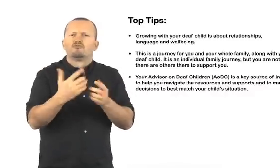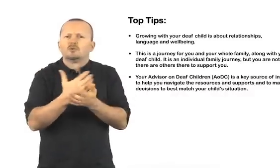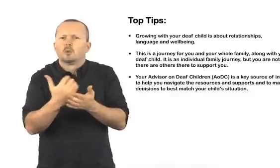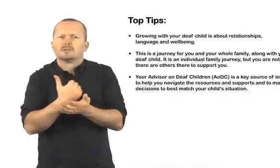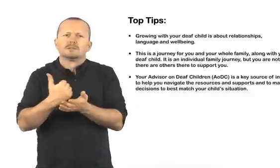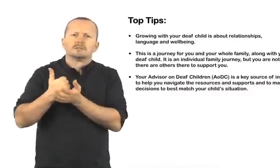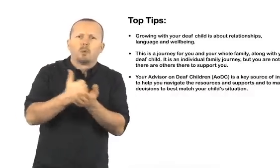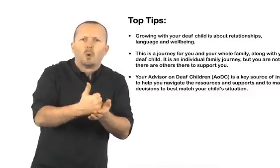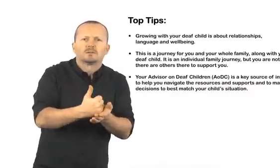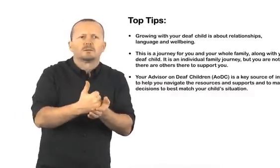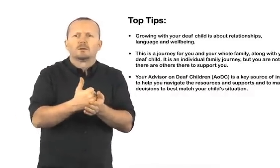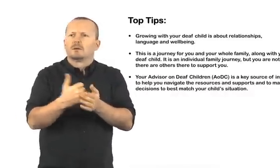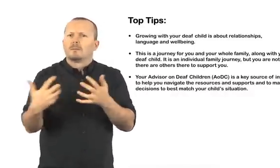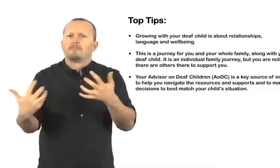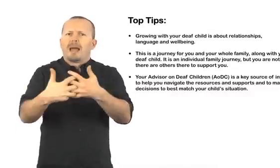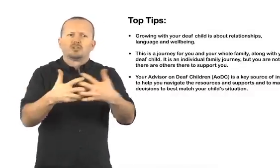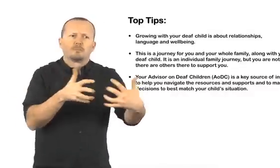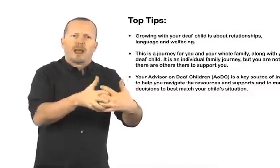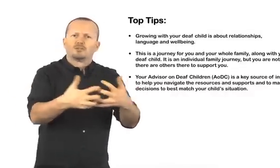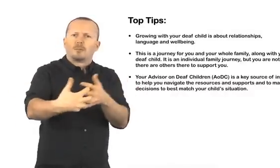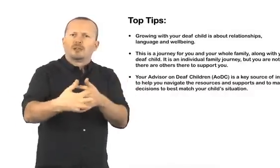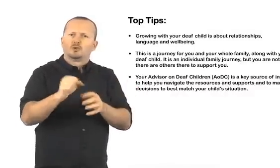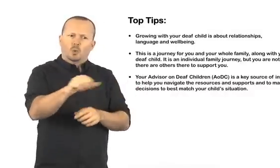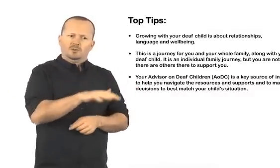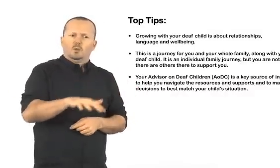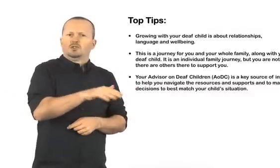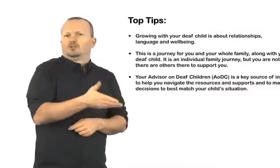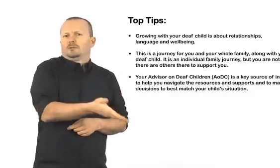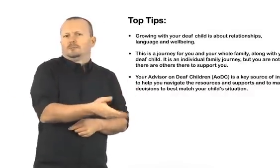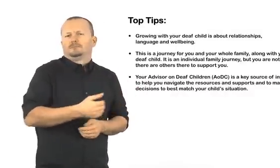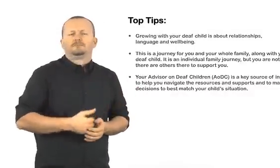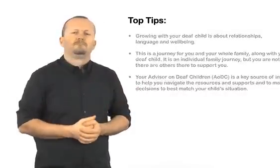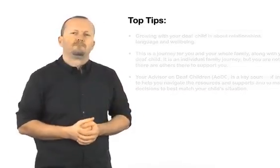and supports and to make decisions to best match your child’s situation.